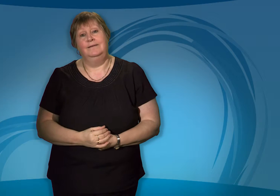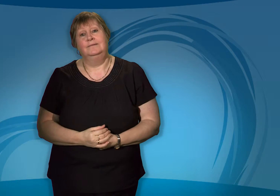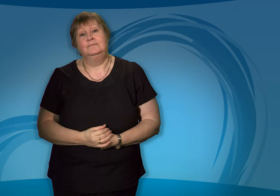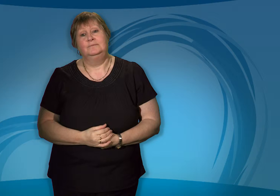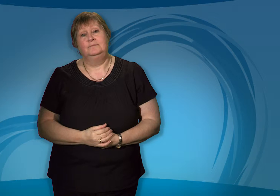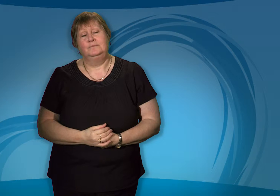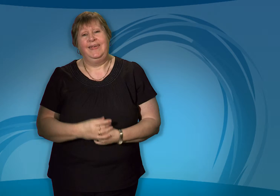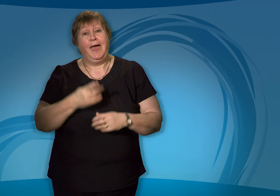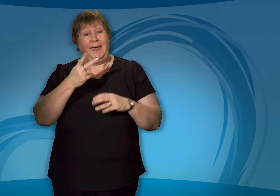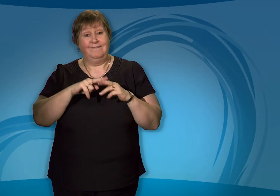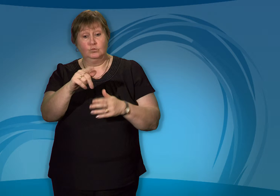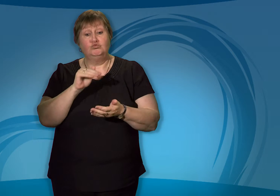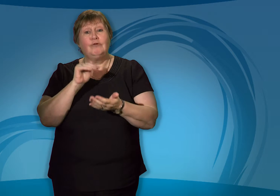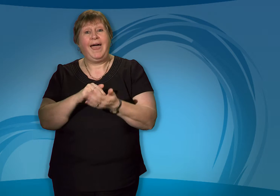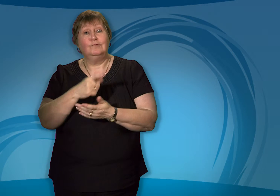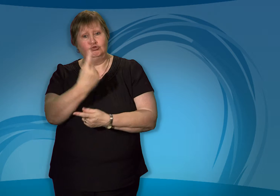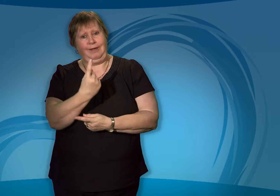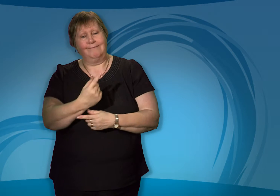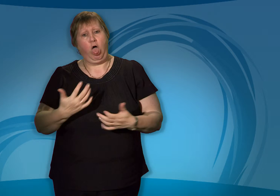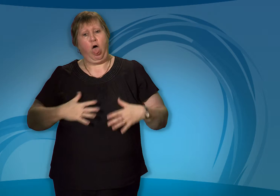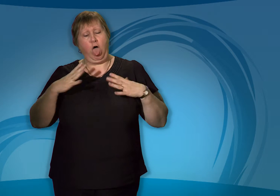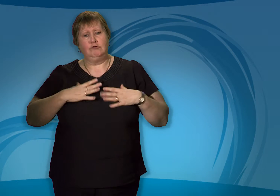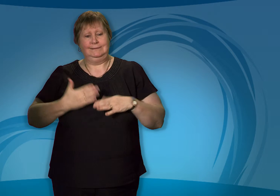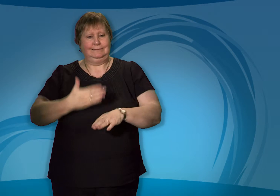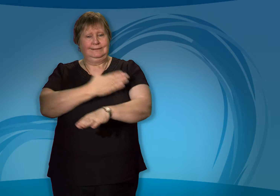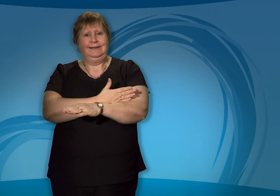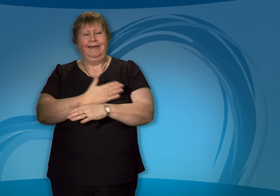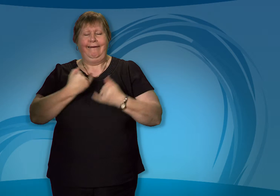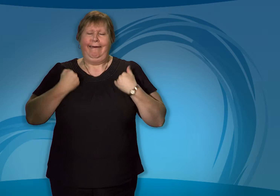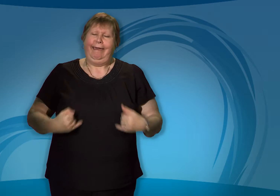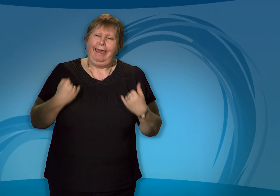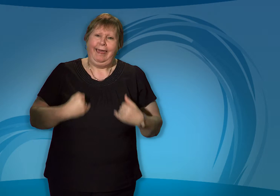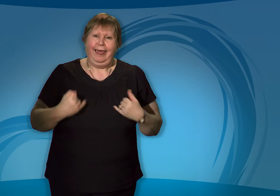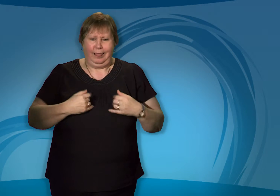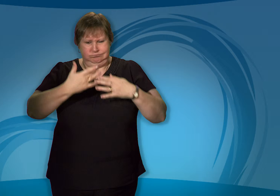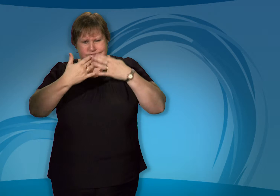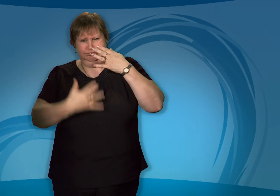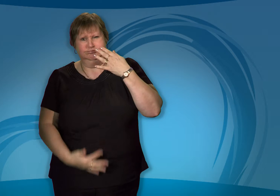these are extremely rare except in critically ill patients with multiple risk factors.